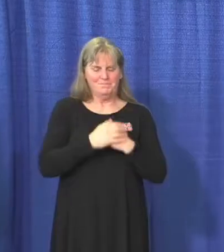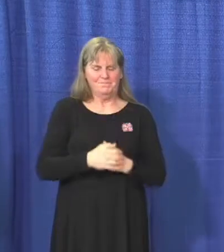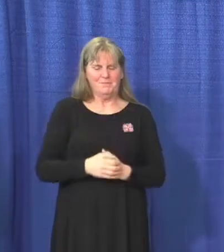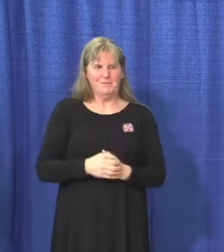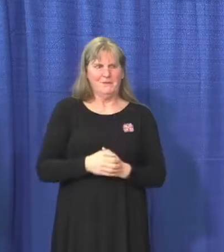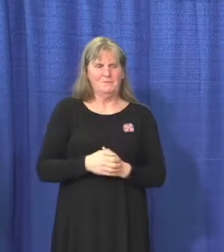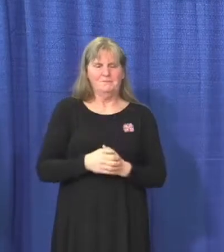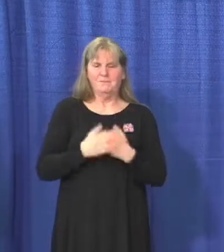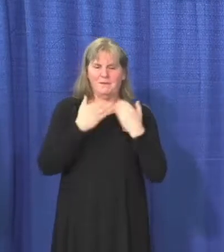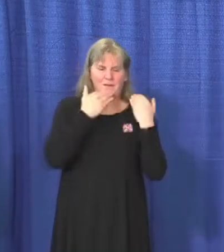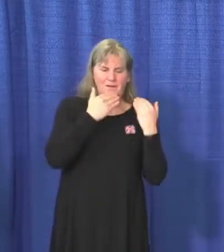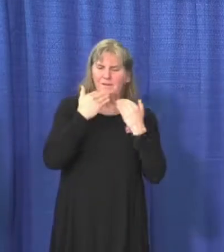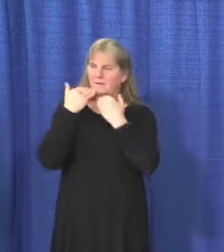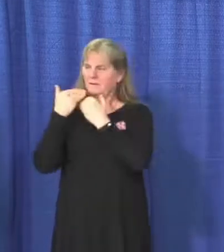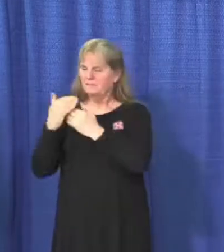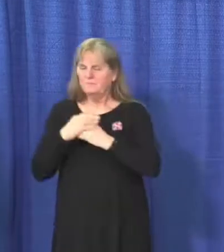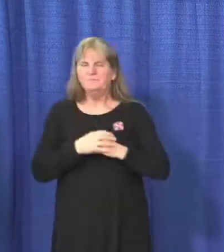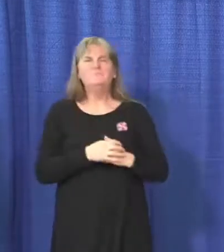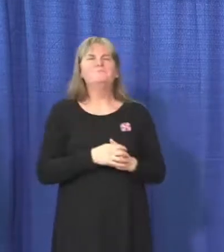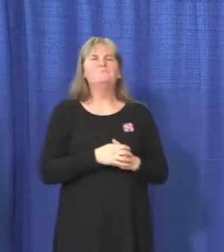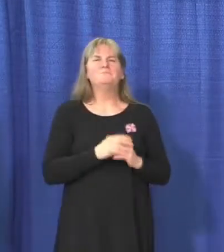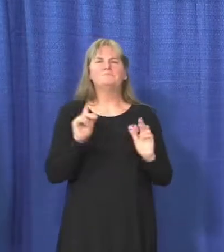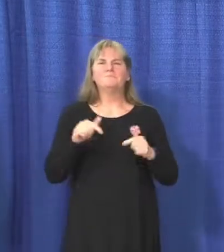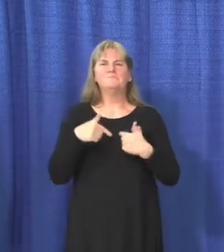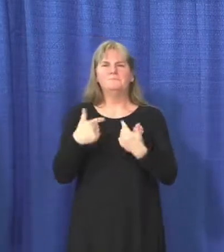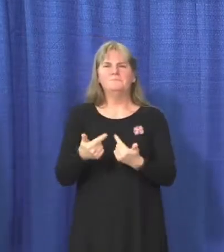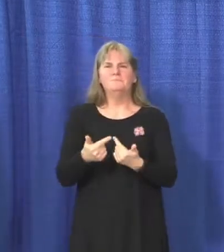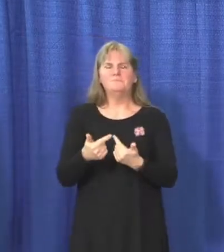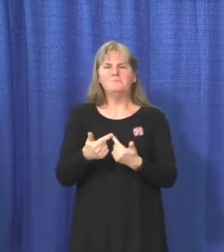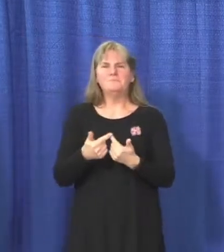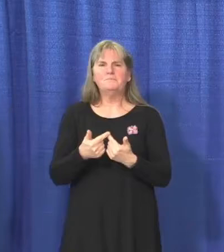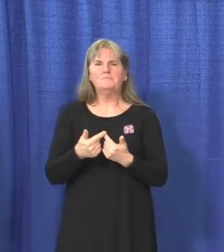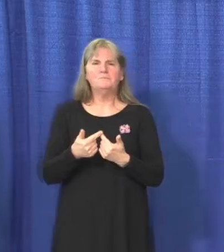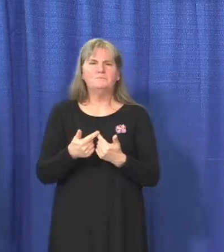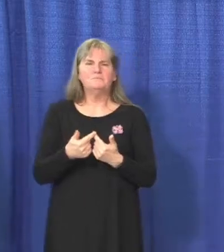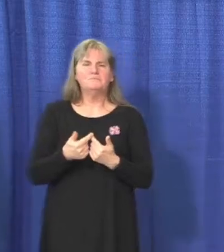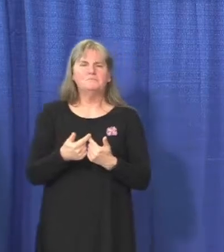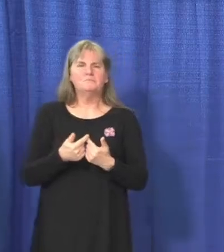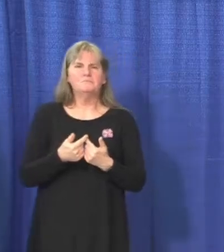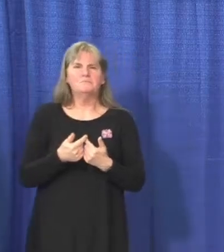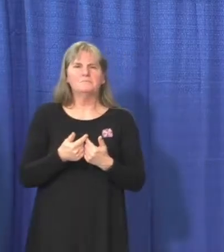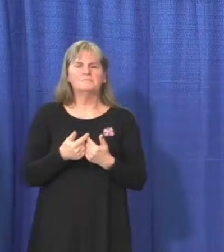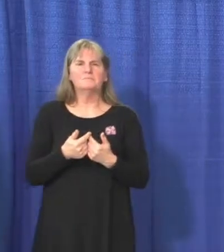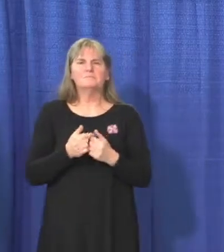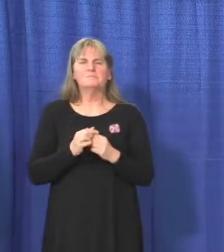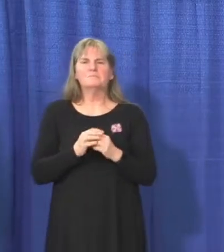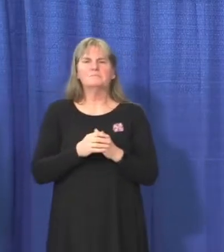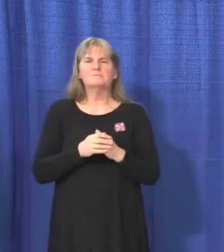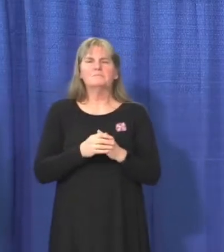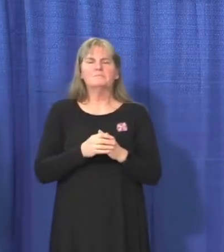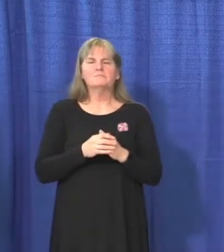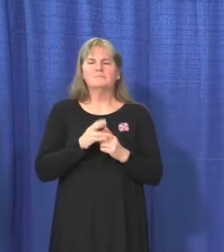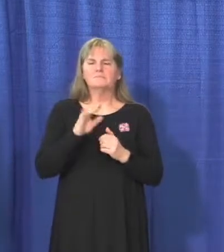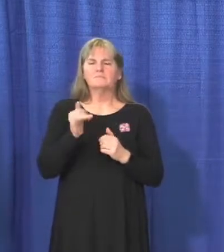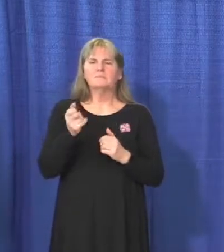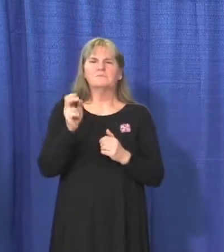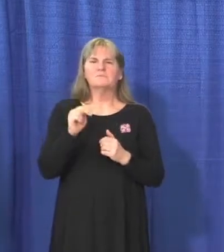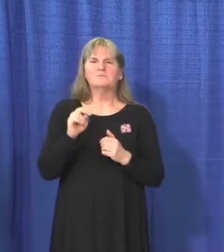We will now go to our phone line to take questions from media. We will start with John.